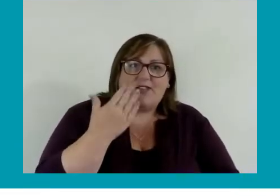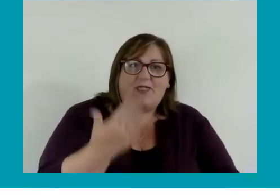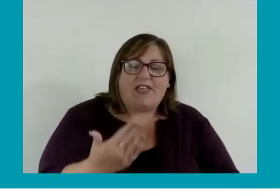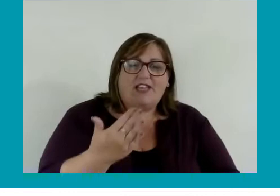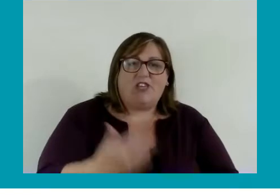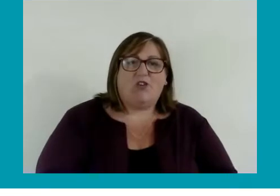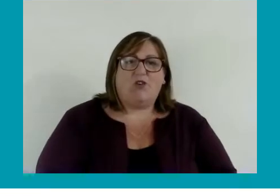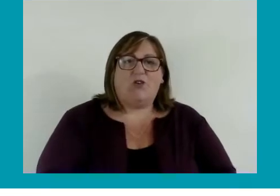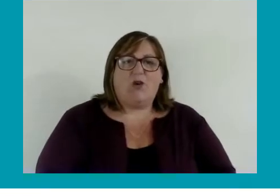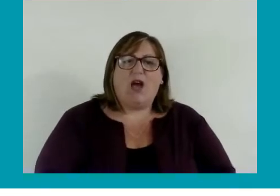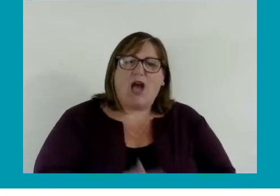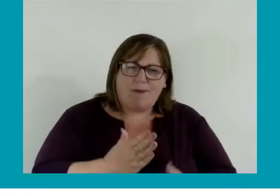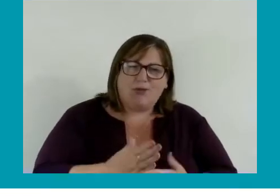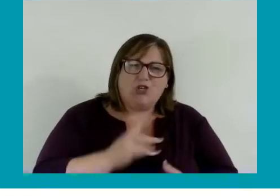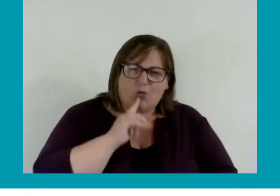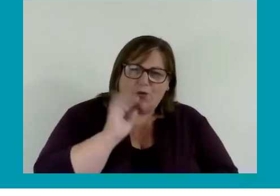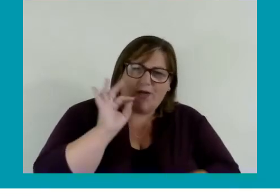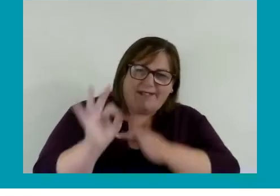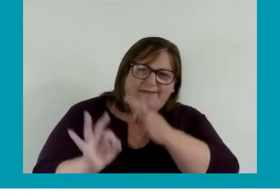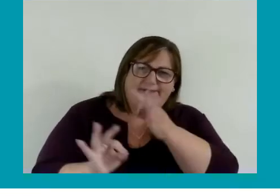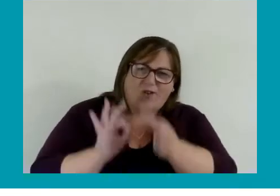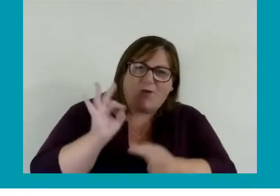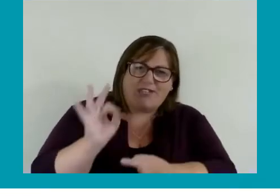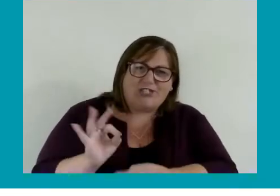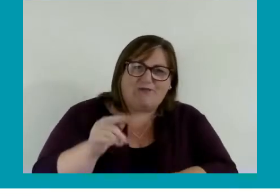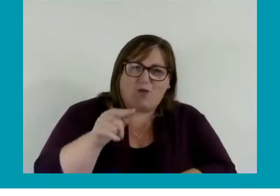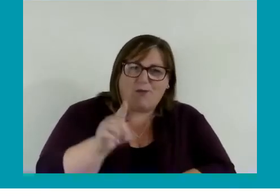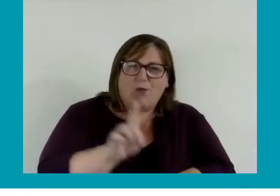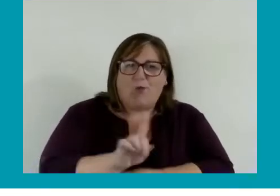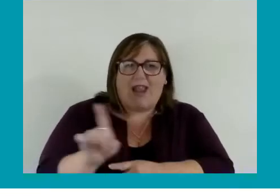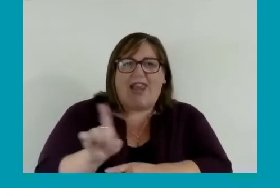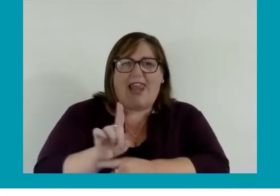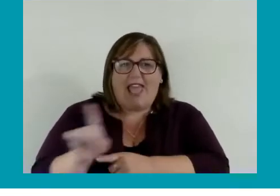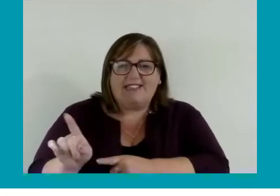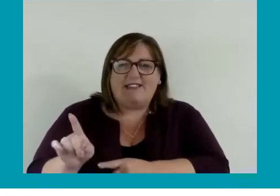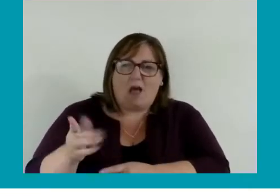to find out or to get some examples of the sorts of reasonable adjustments people have